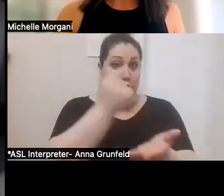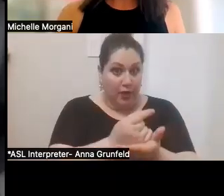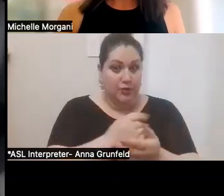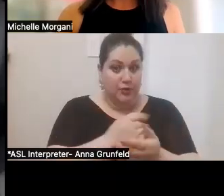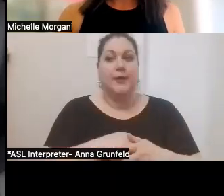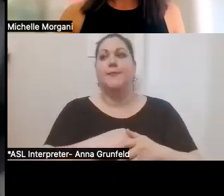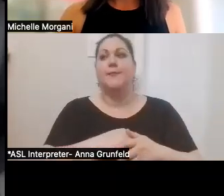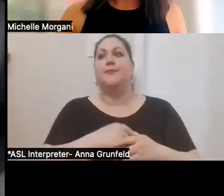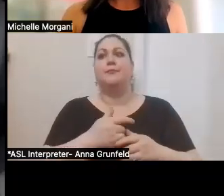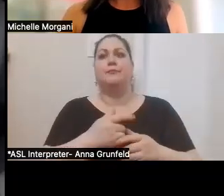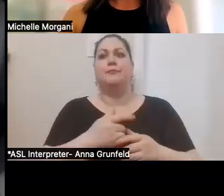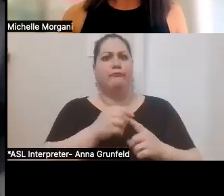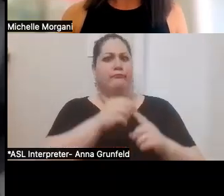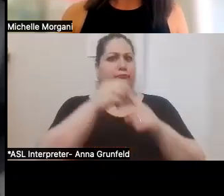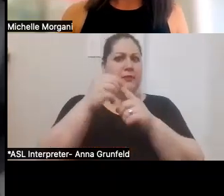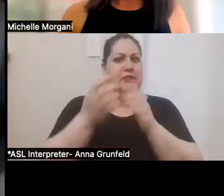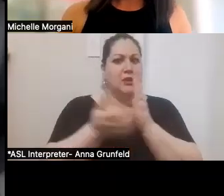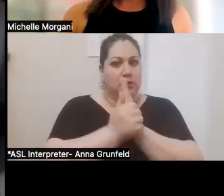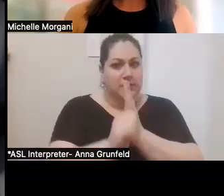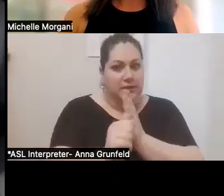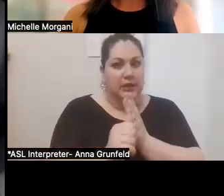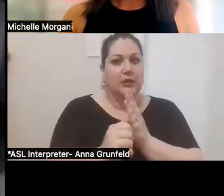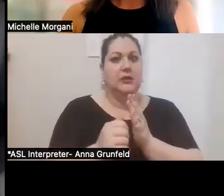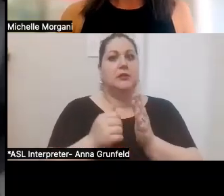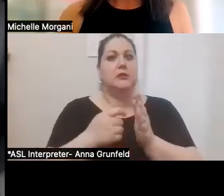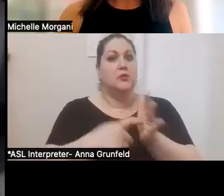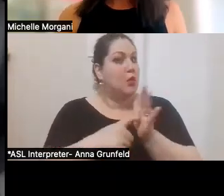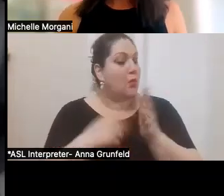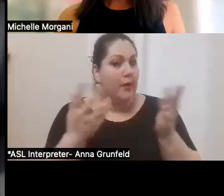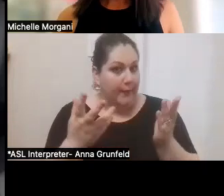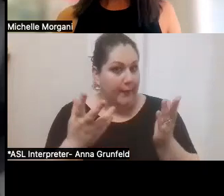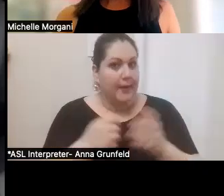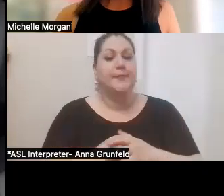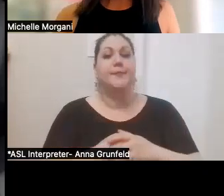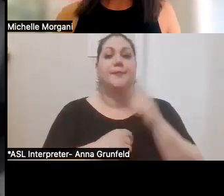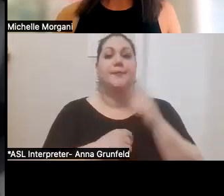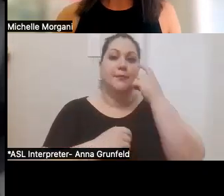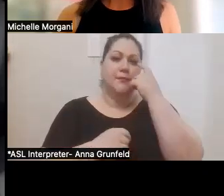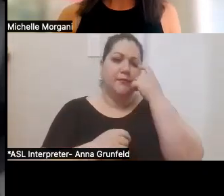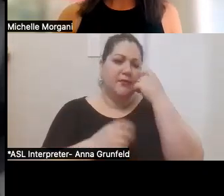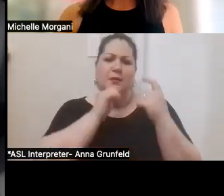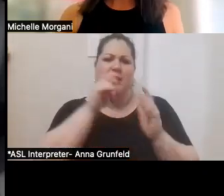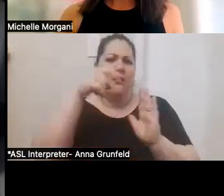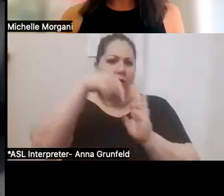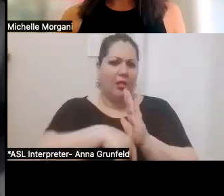so again we talked a little bit about this in previous sessions. So, I won't get into too many details but there are various